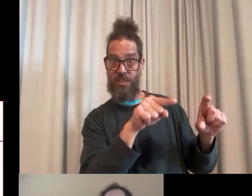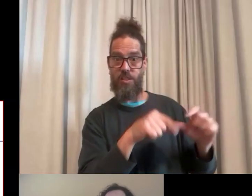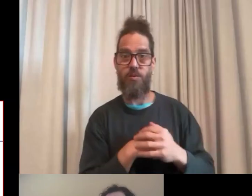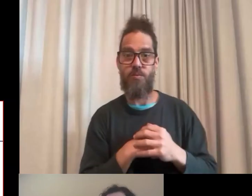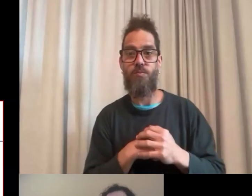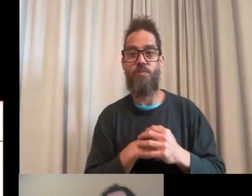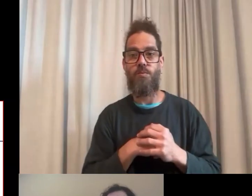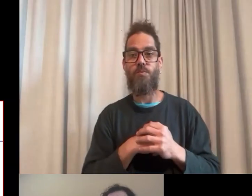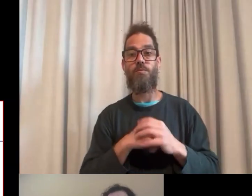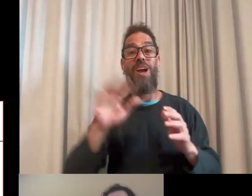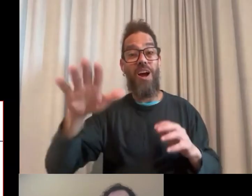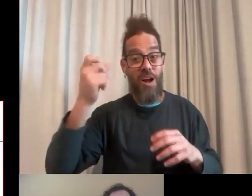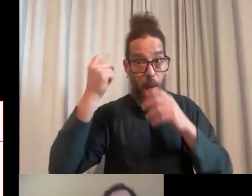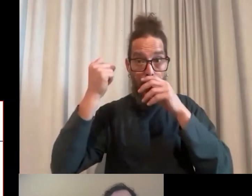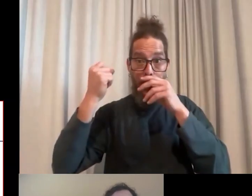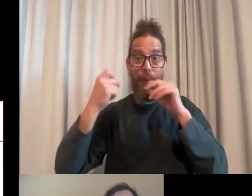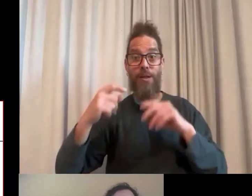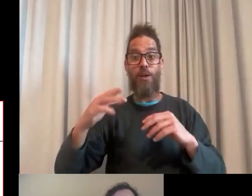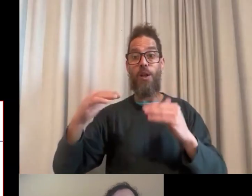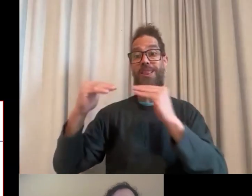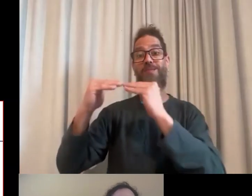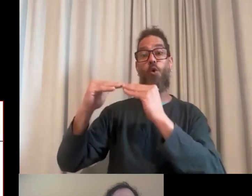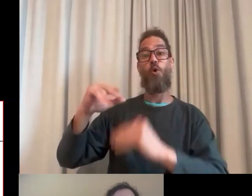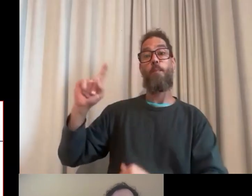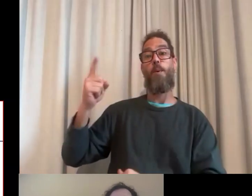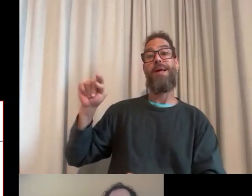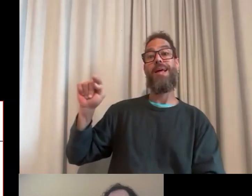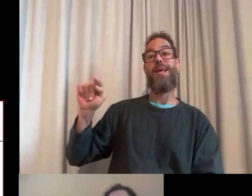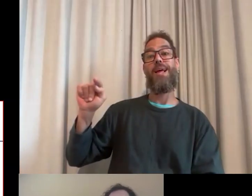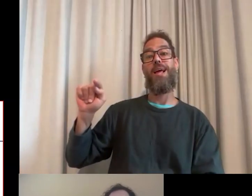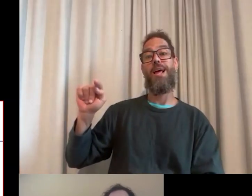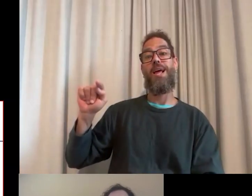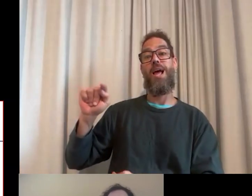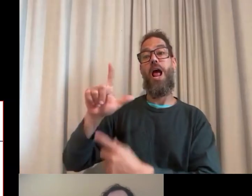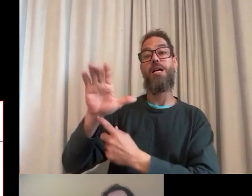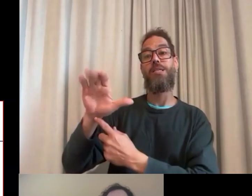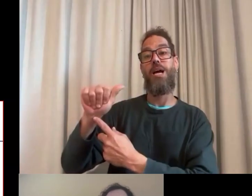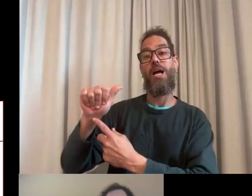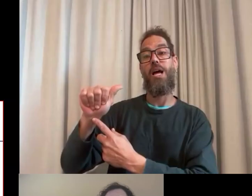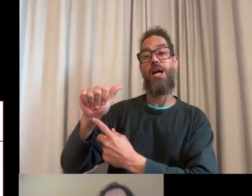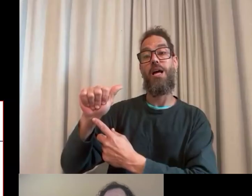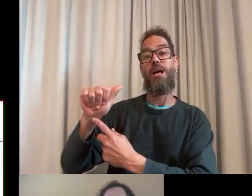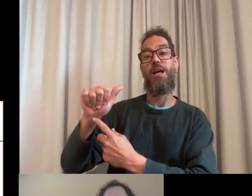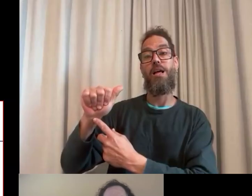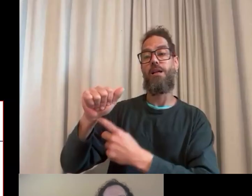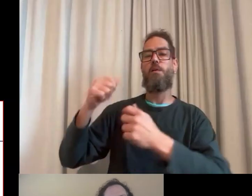I assure you though, if you Google Phase 1 regulations ACA,